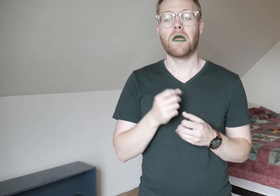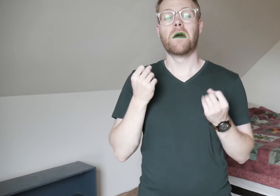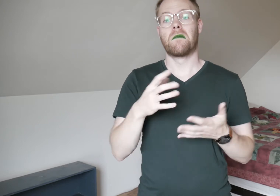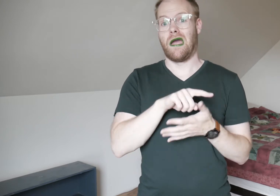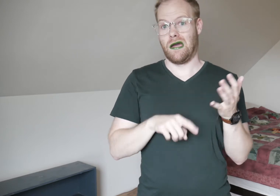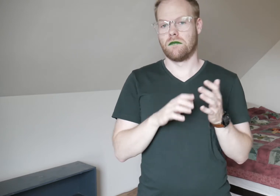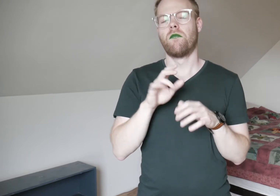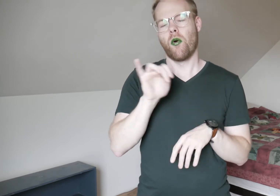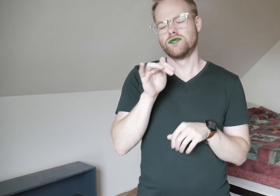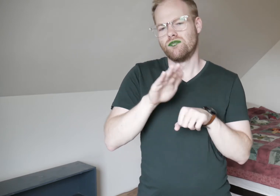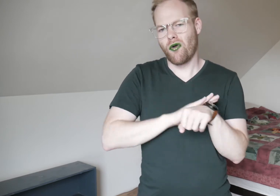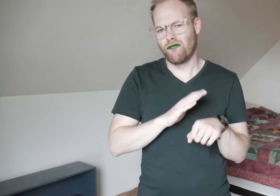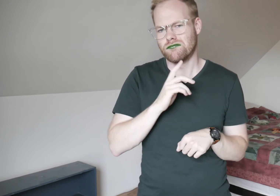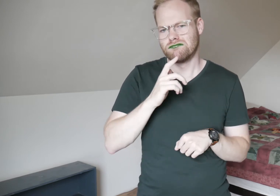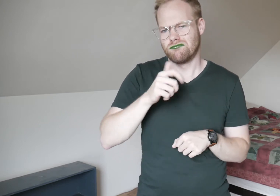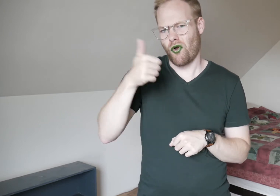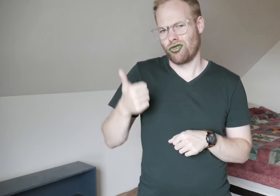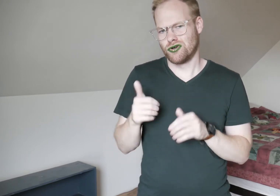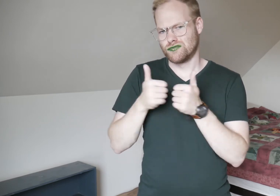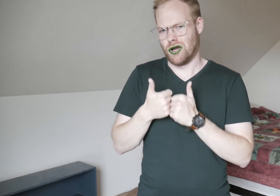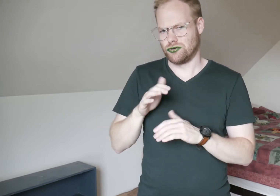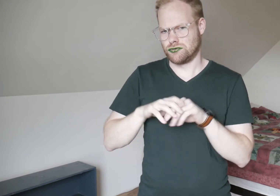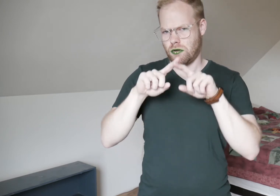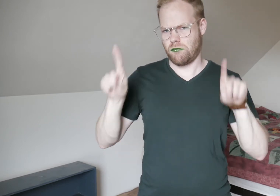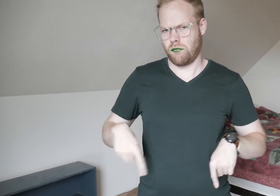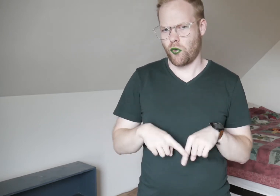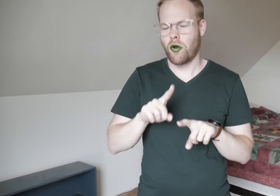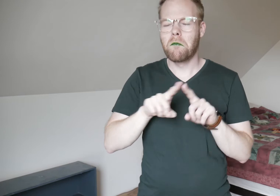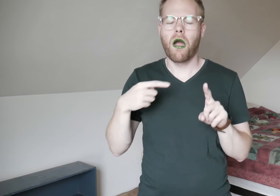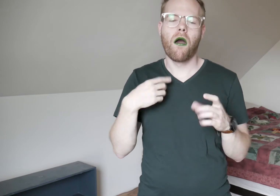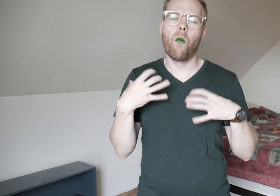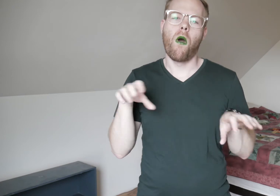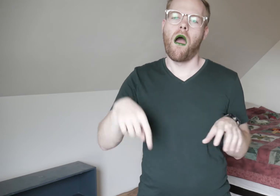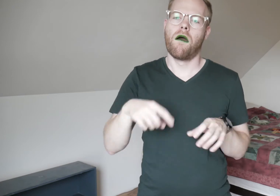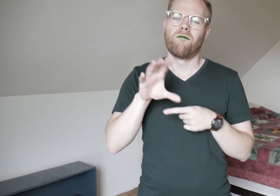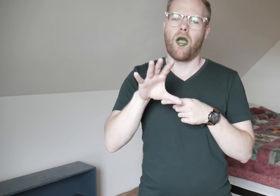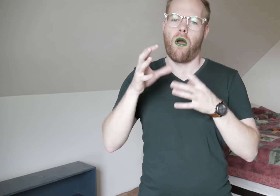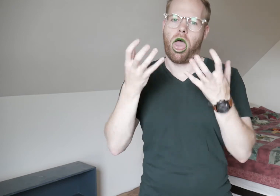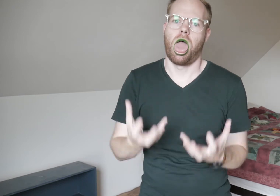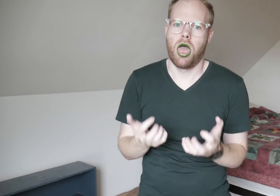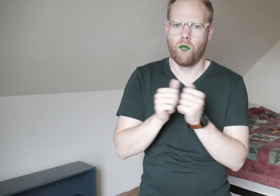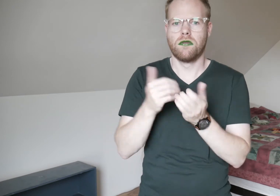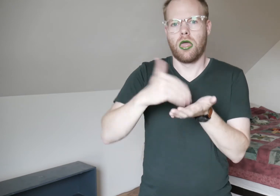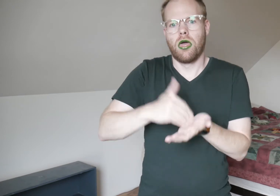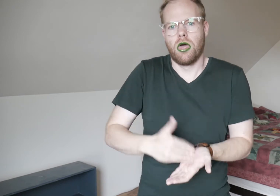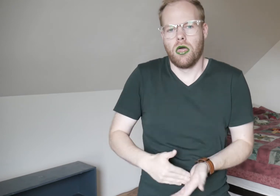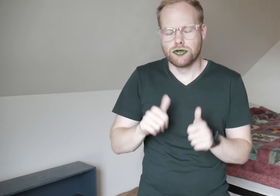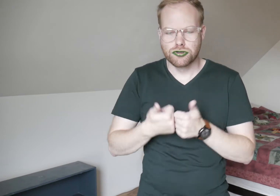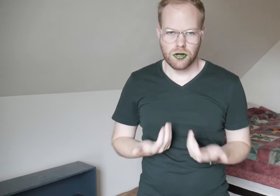Many of these books also cover other challenges on the board, but I don’t want to bog this video down with repeating the challenges.